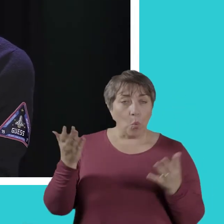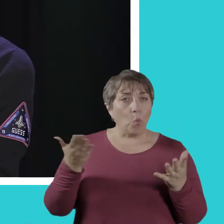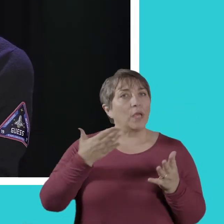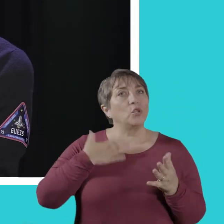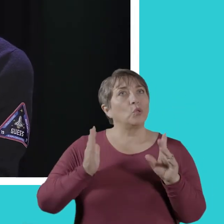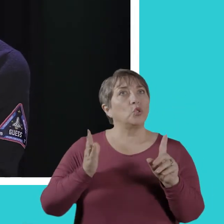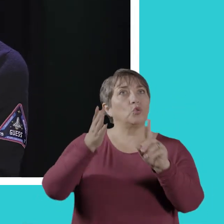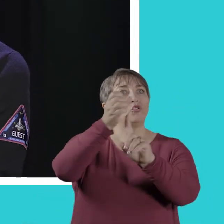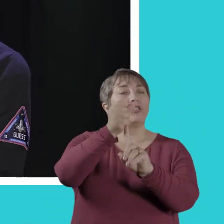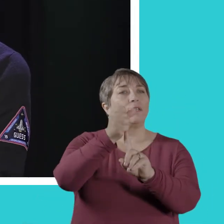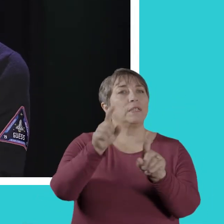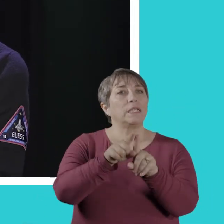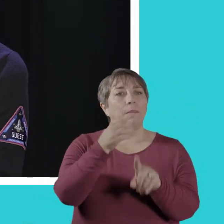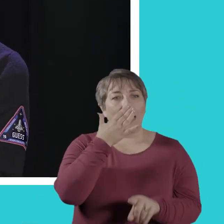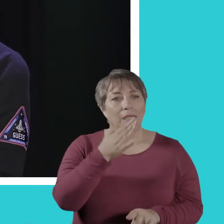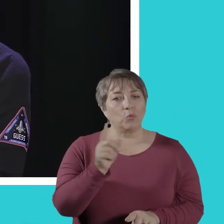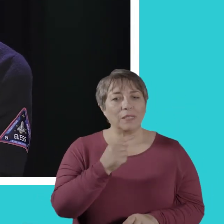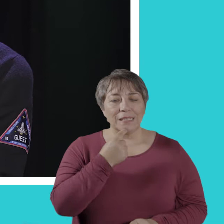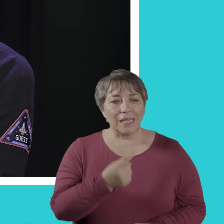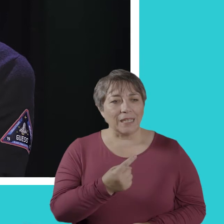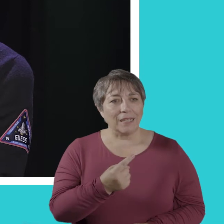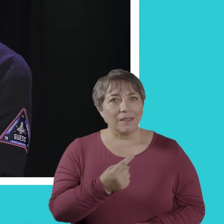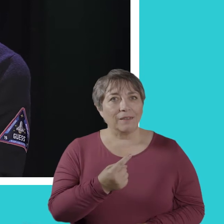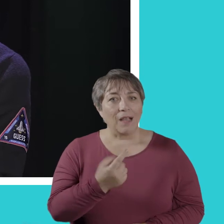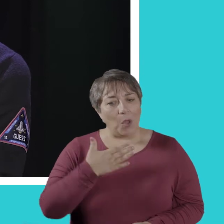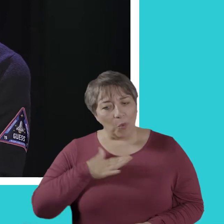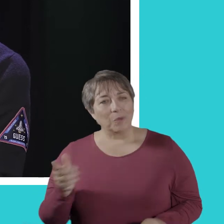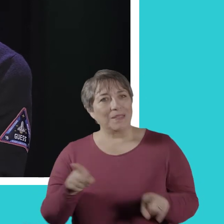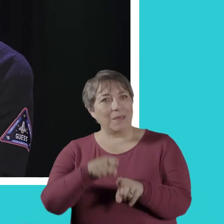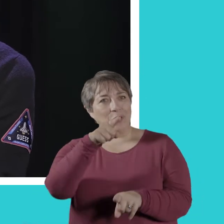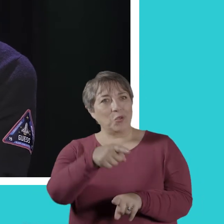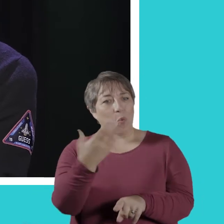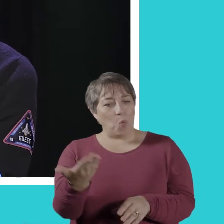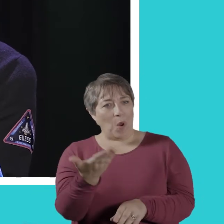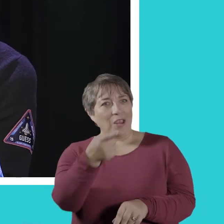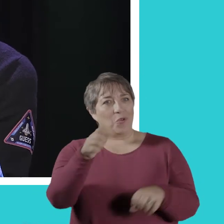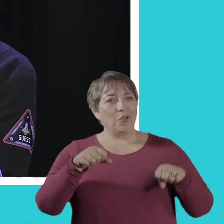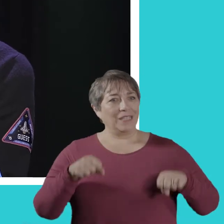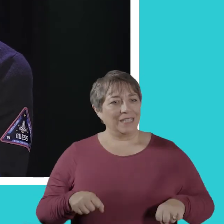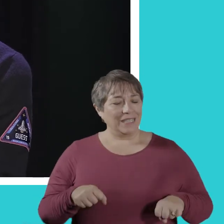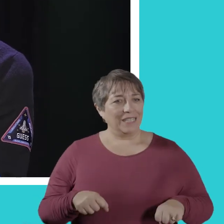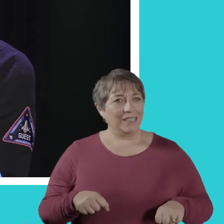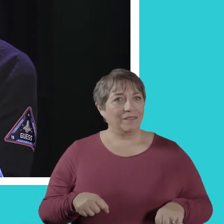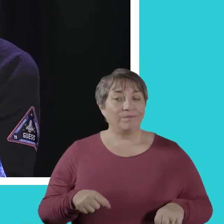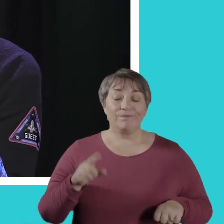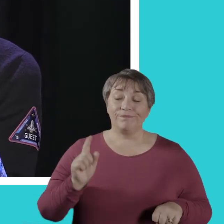age? And guess what he said. He said where you're sitting. Guess who was out the door.